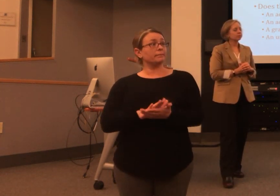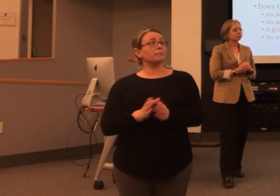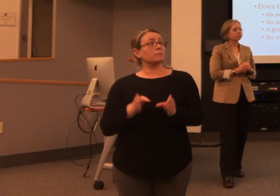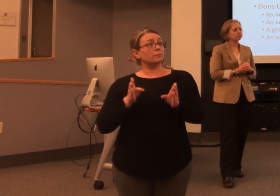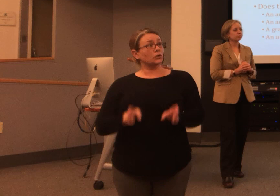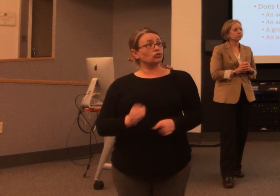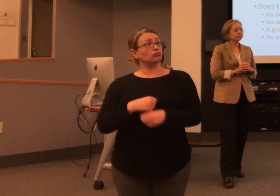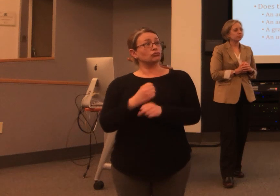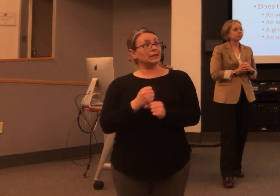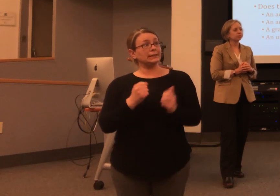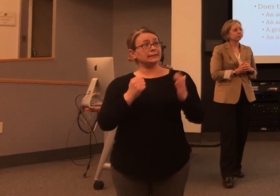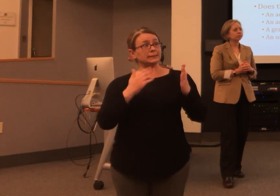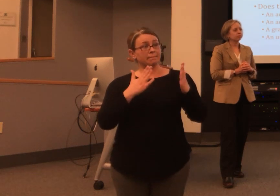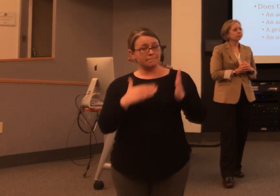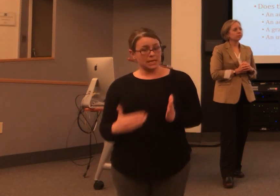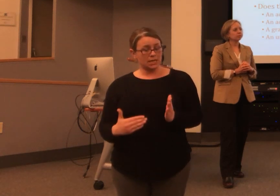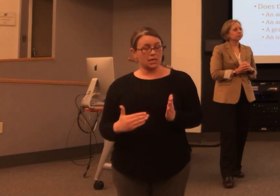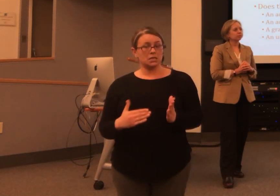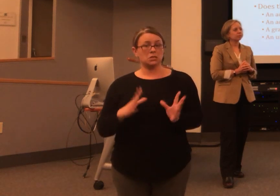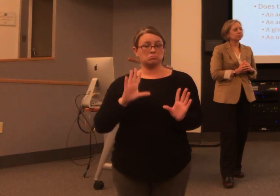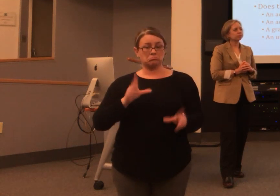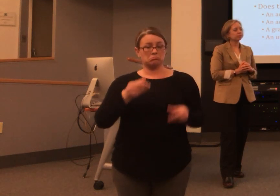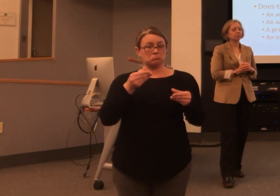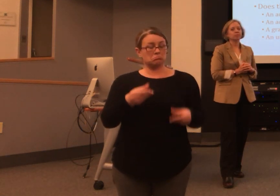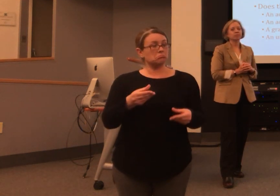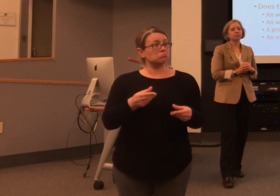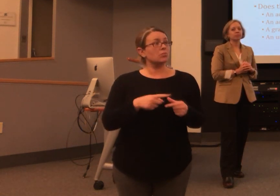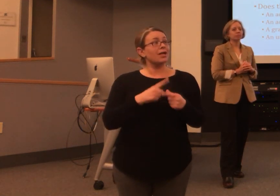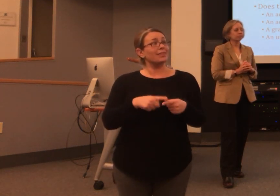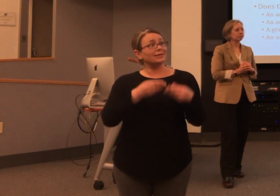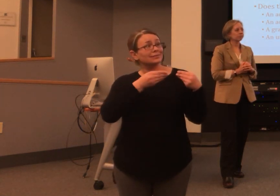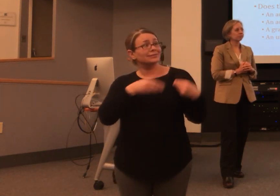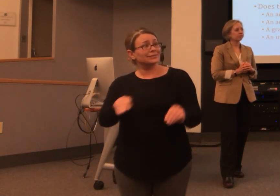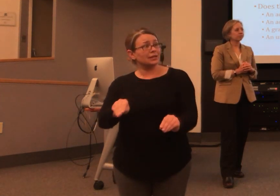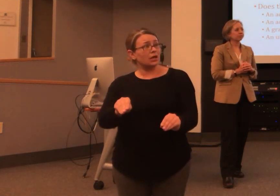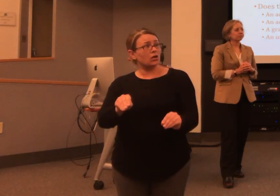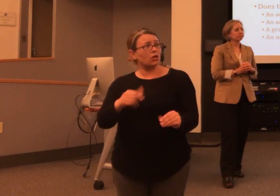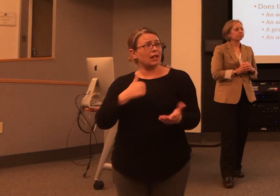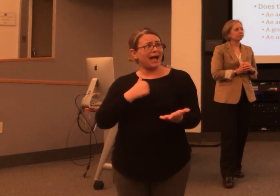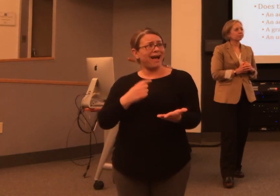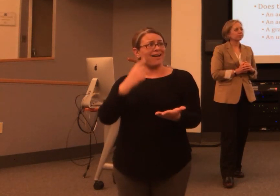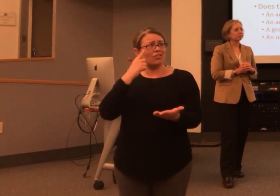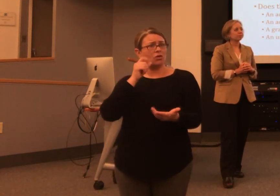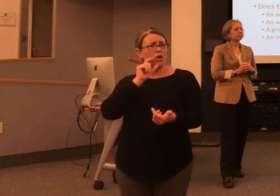and then sells it, I thought it includes the seal, the Certification of Authenticity.